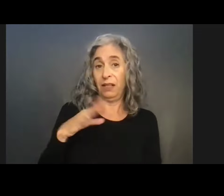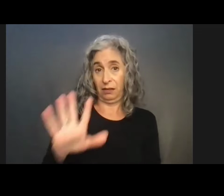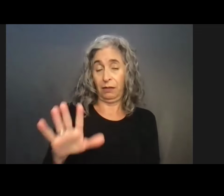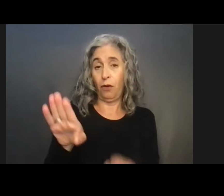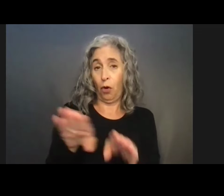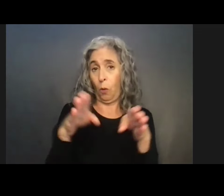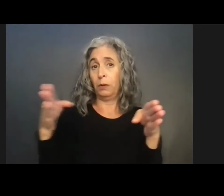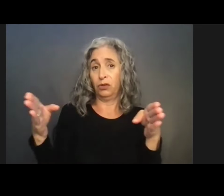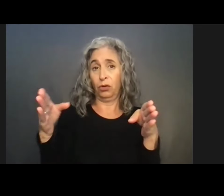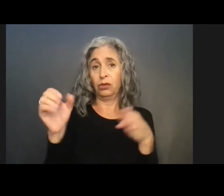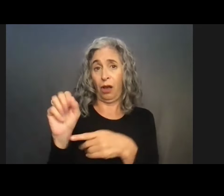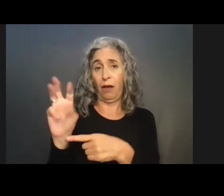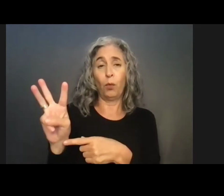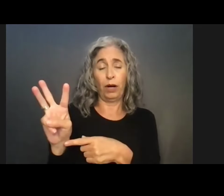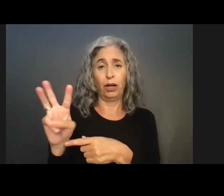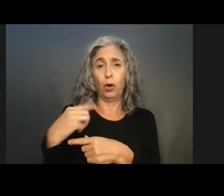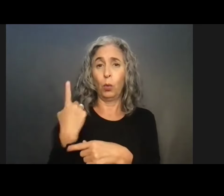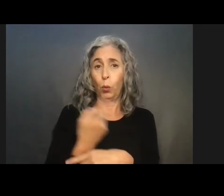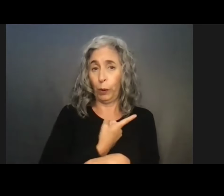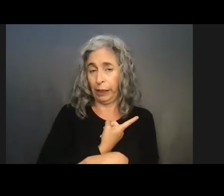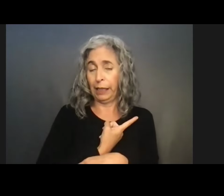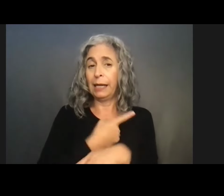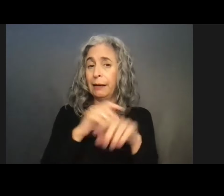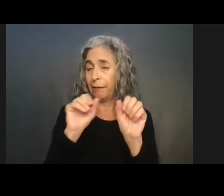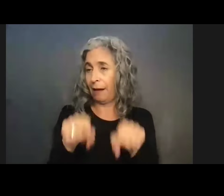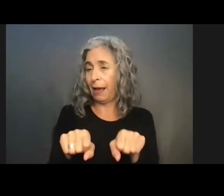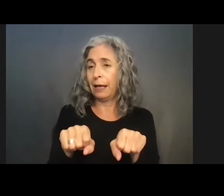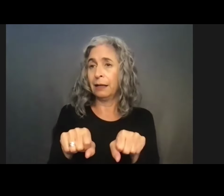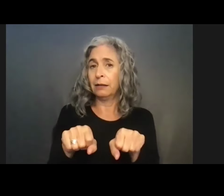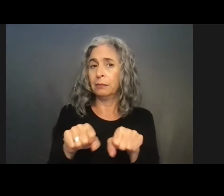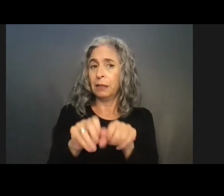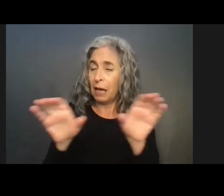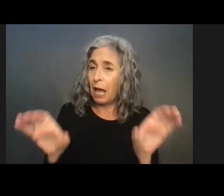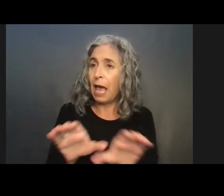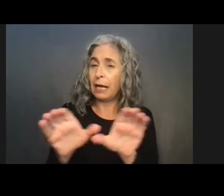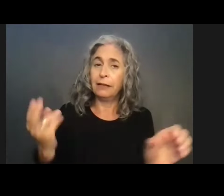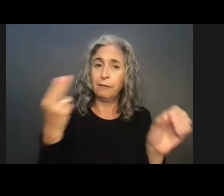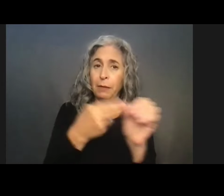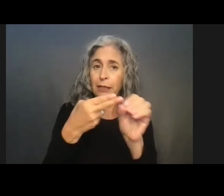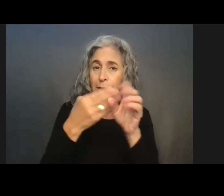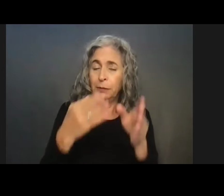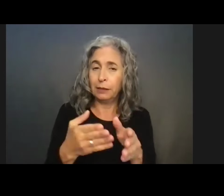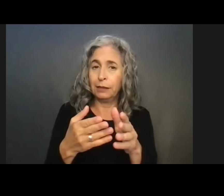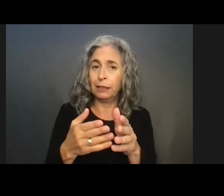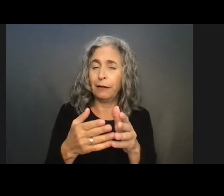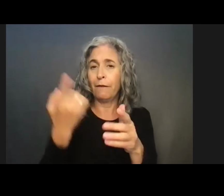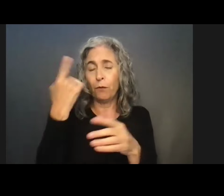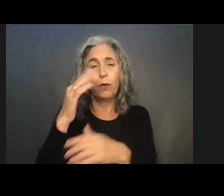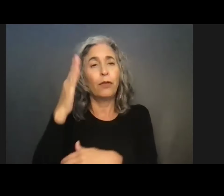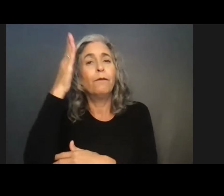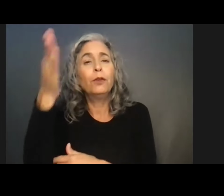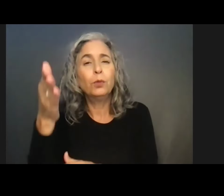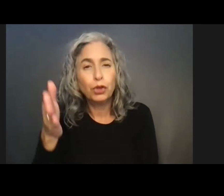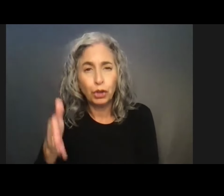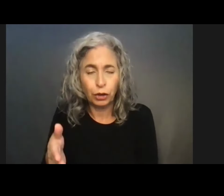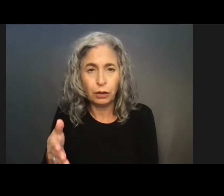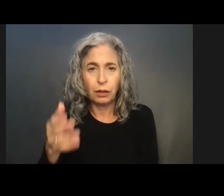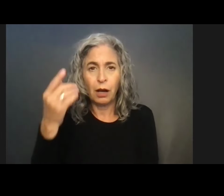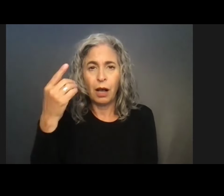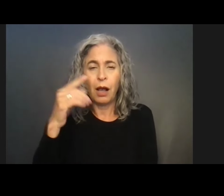software is that we can be active participants in shaping the future of these softwares so that they